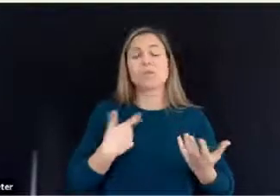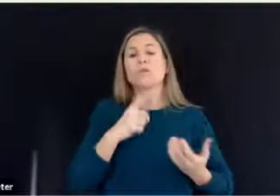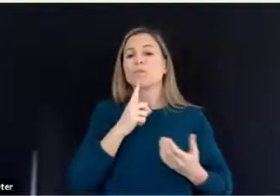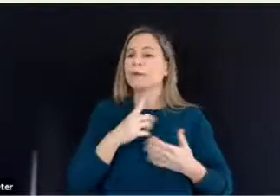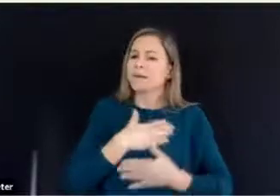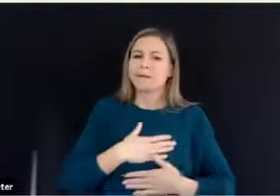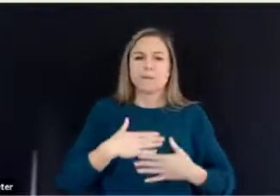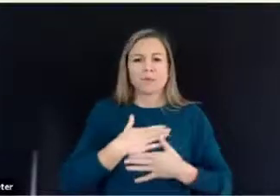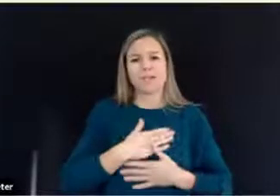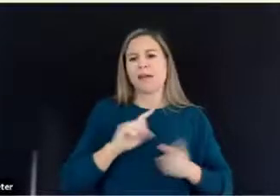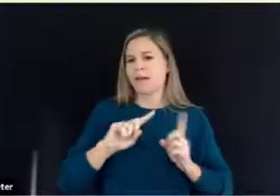to be able to share about.